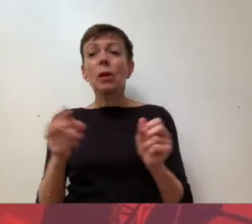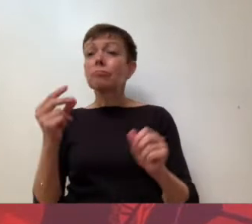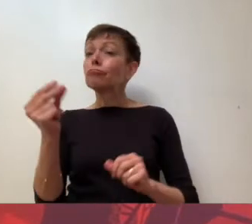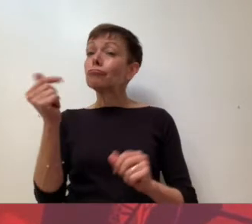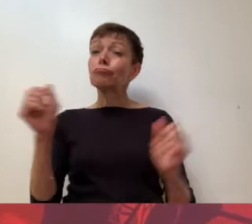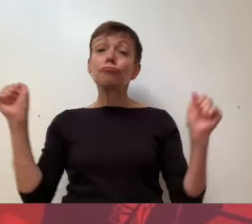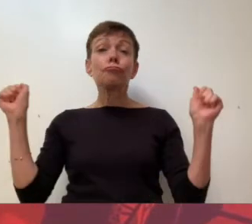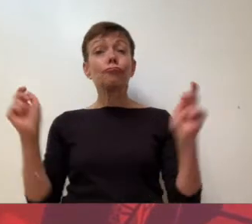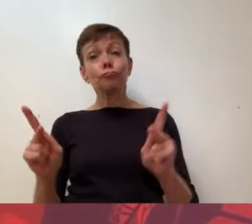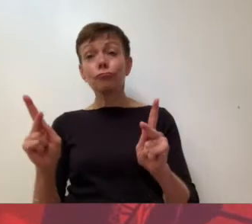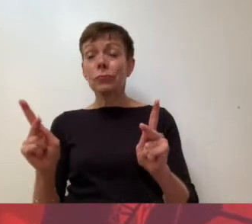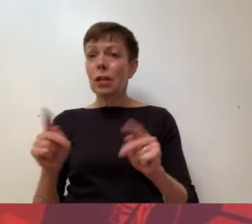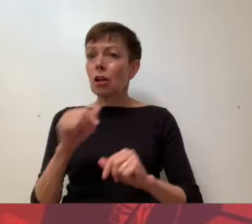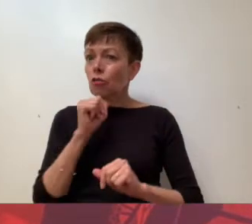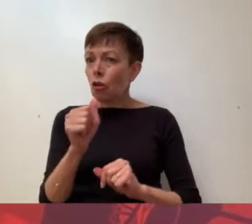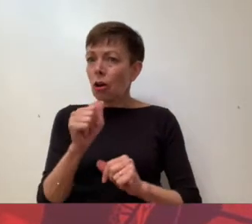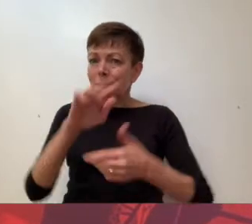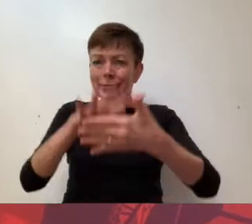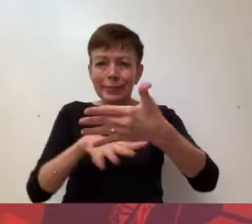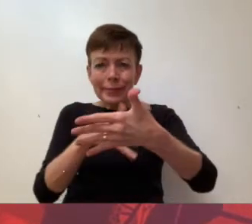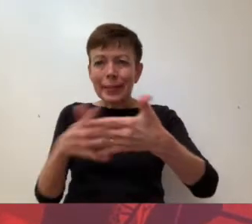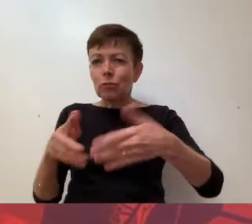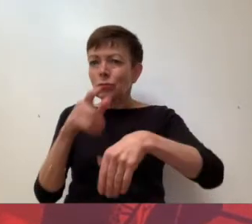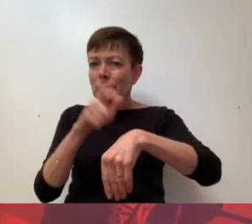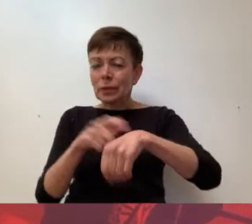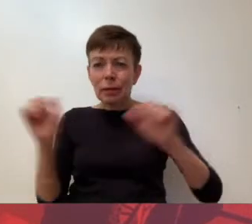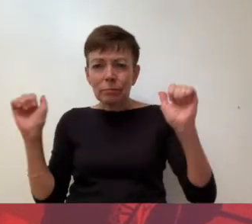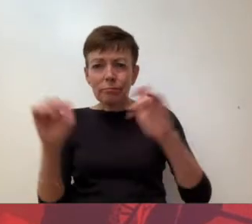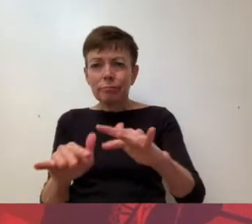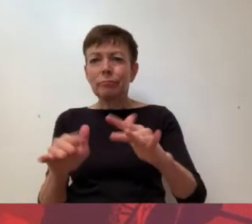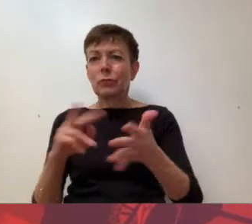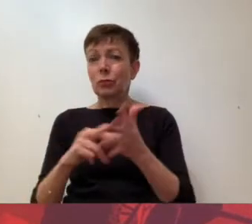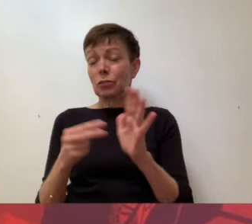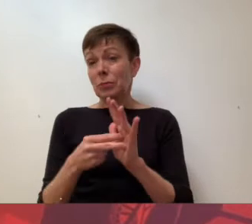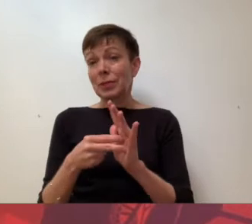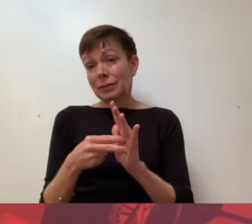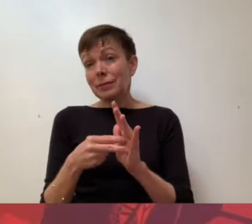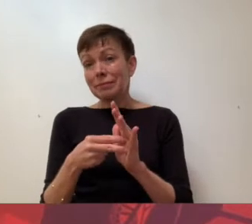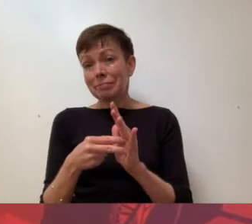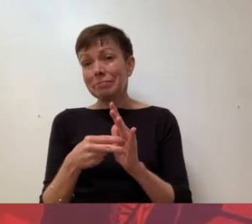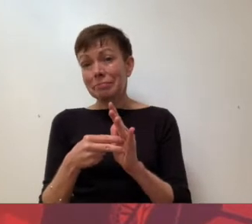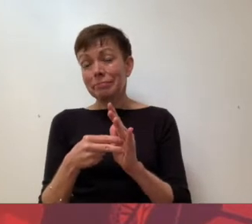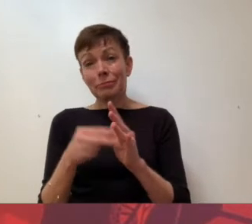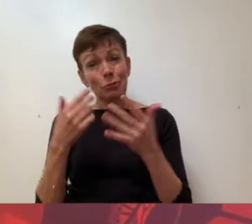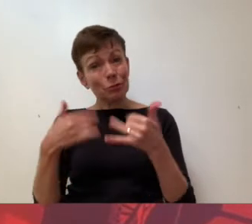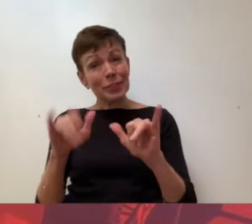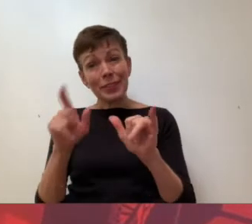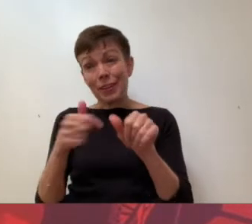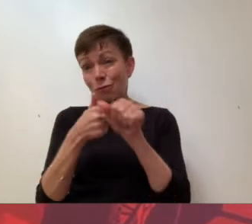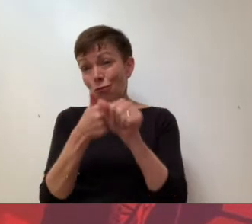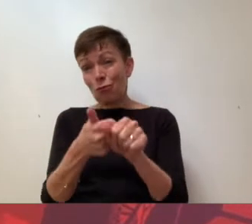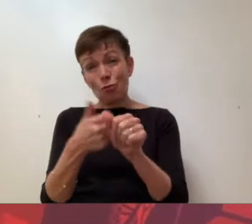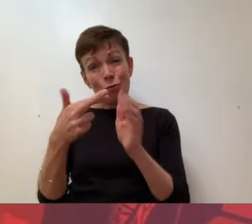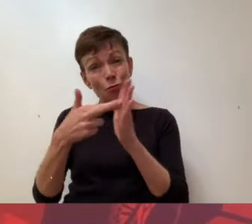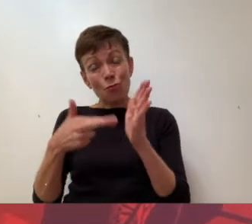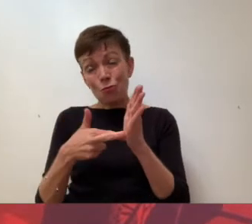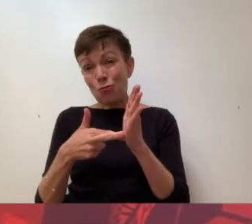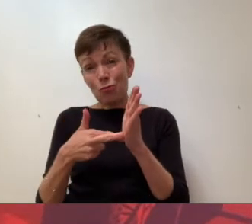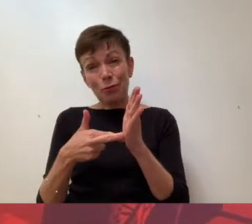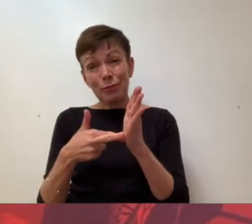as of May 15 for spontaneous, non-contact, unorganized sport only. So that's a way of